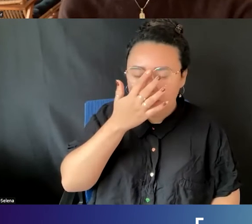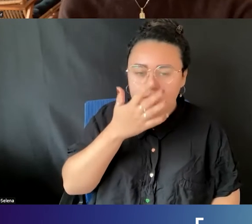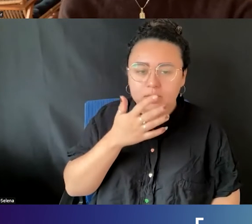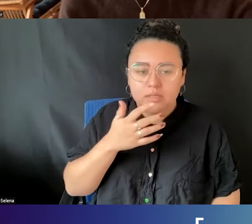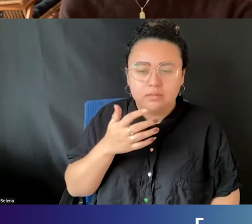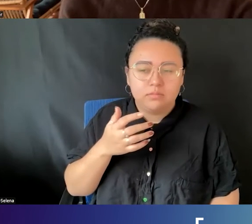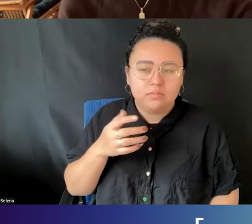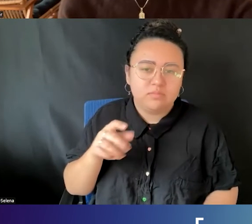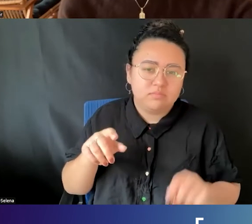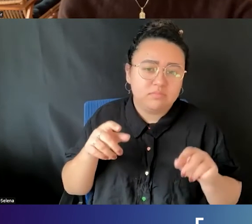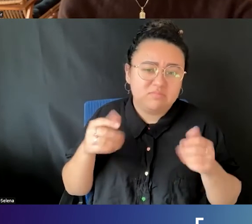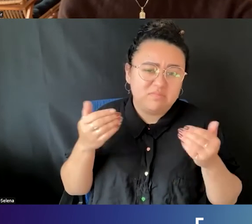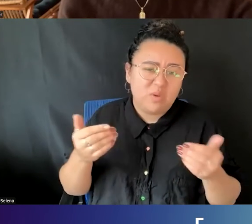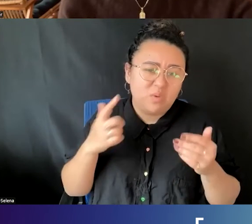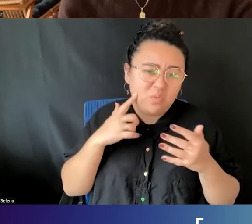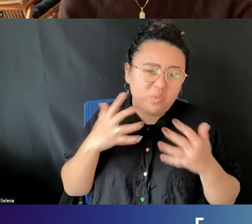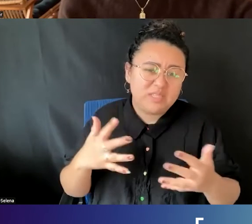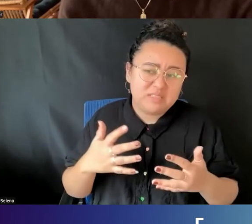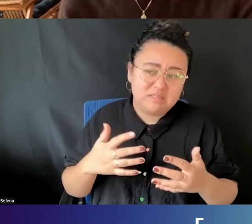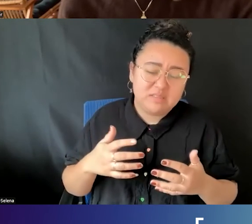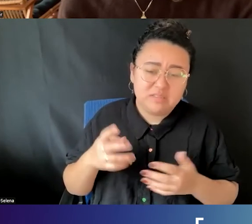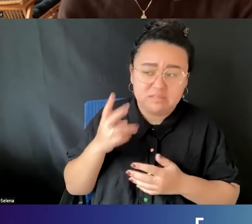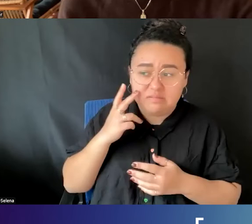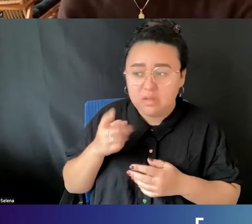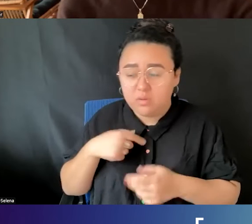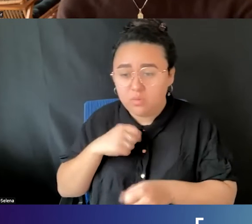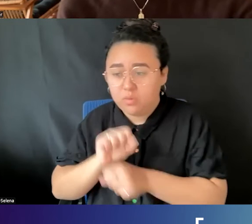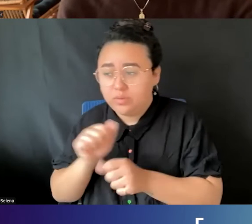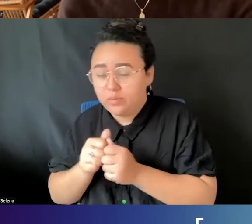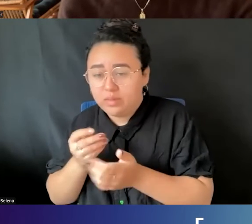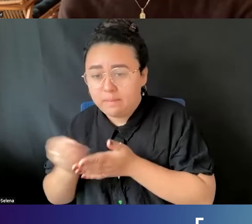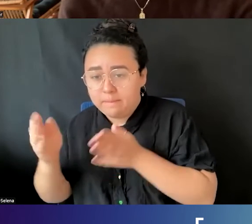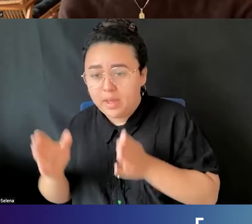you know, you you're working with a buyer who's commissioning something right from the beginning.